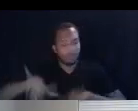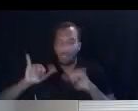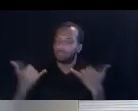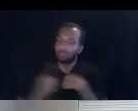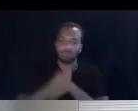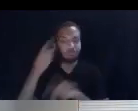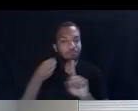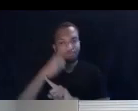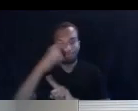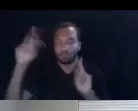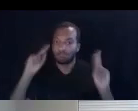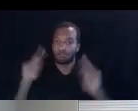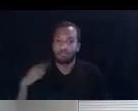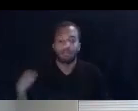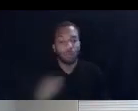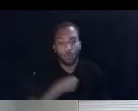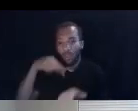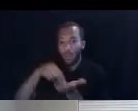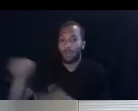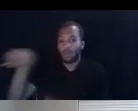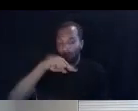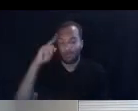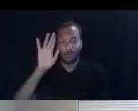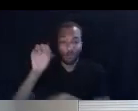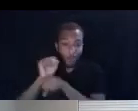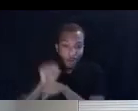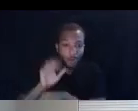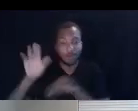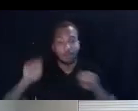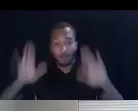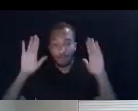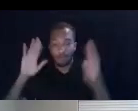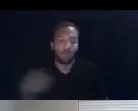We indebted to their labor and their sacrifice. Moreover, we must acknowledge and address the tremors